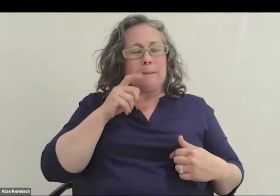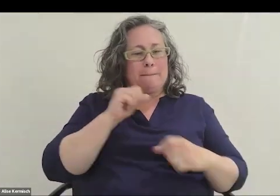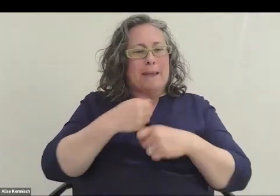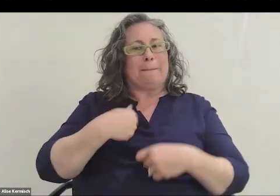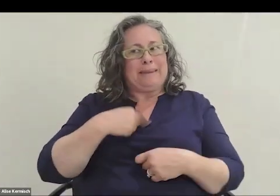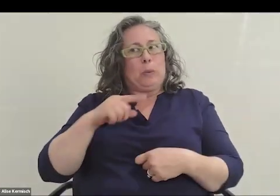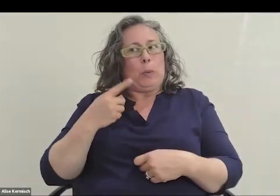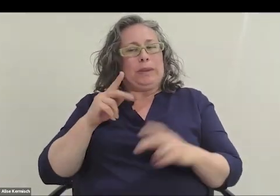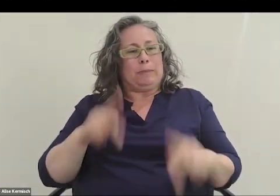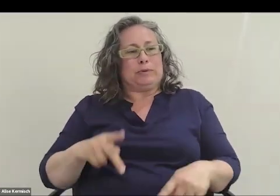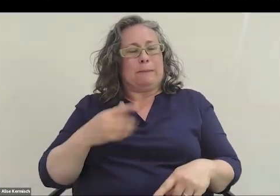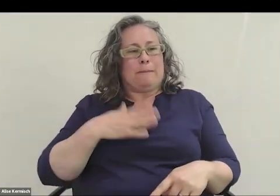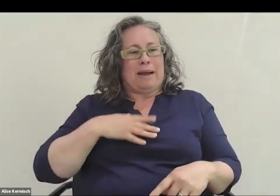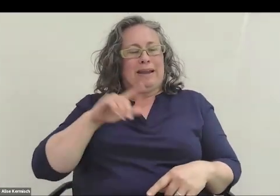I want to work on how to adapt procedures